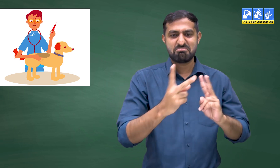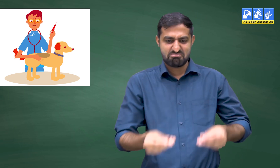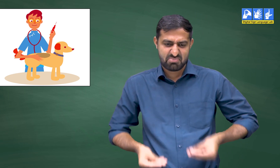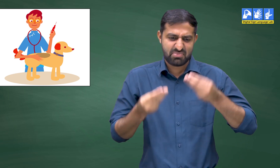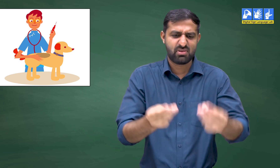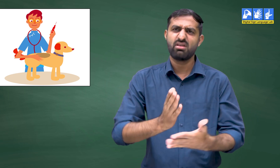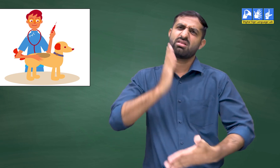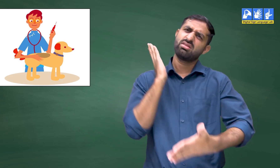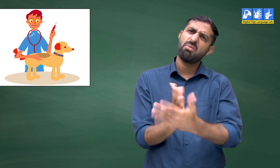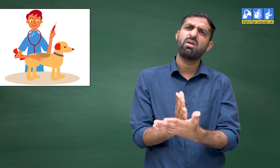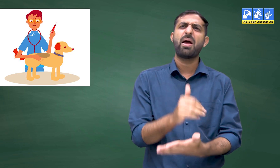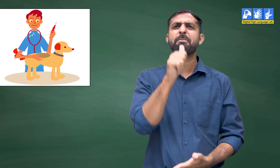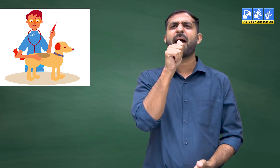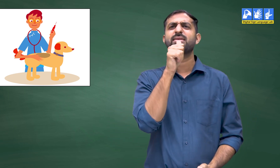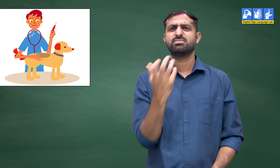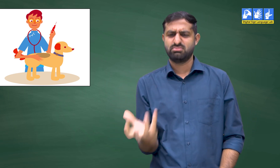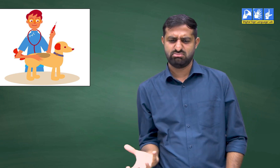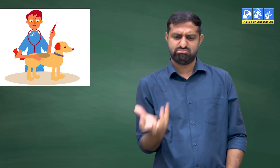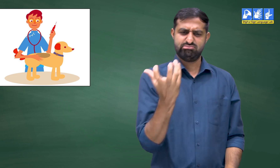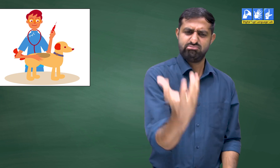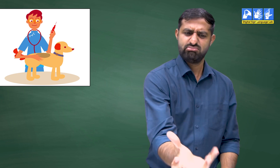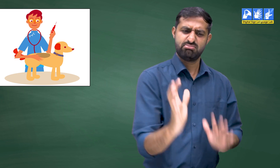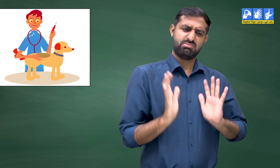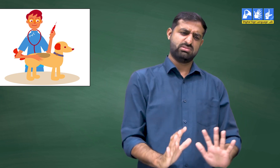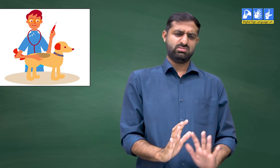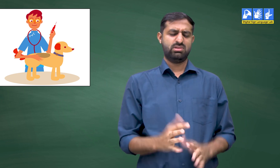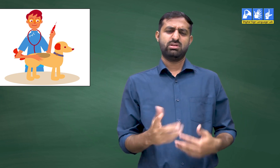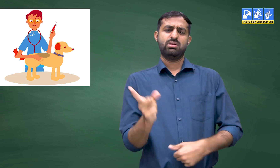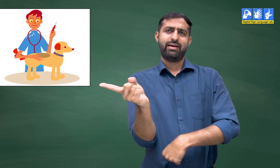decided they should not feed Tricki at all except for a bowl of water.